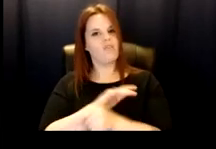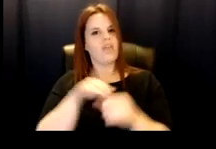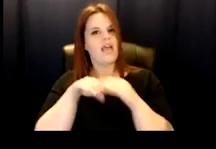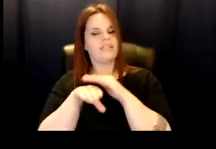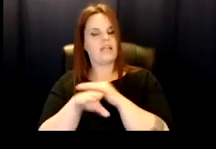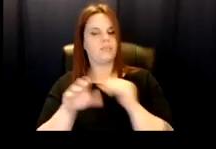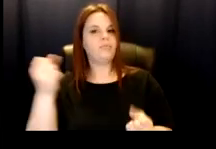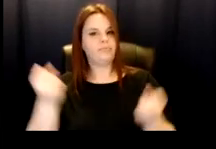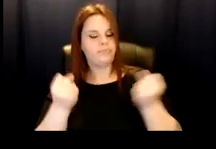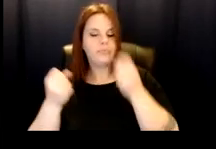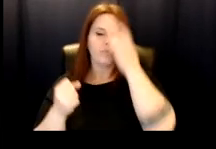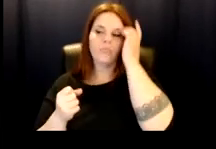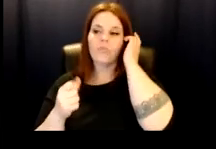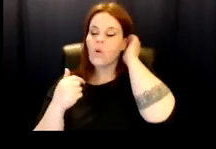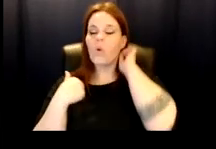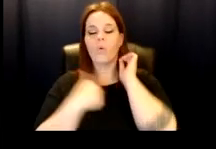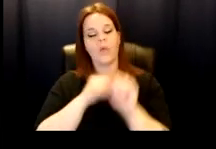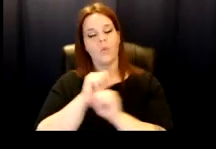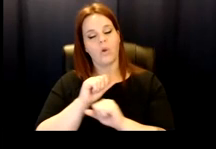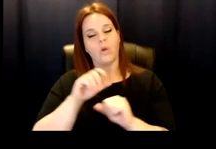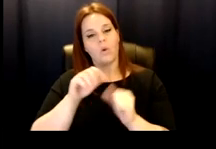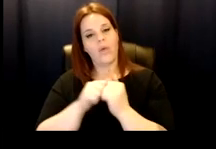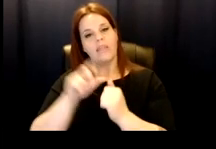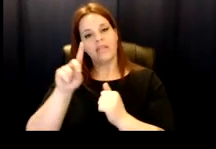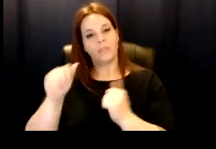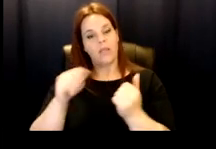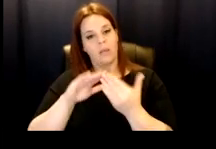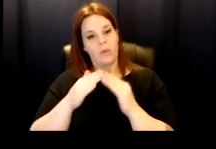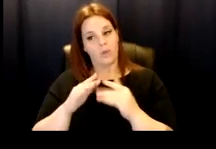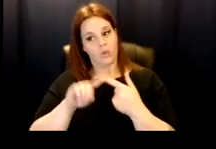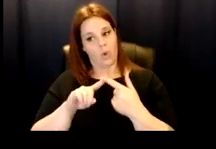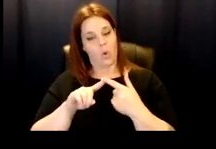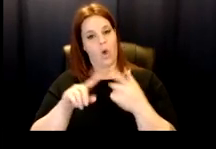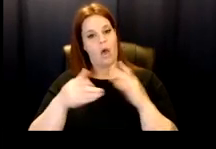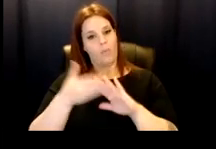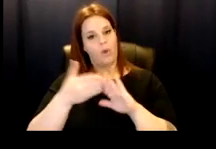power of the disability community by operating to be a connector through summer internship